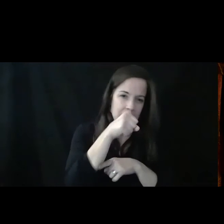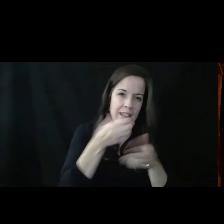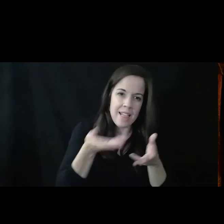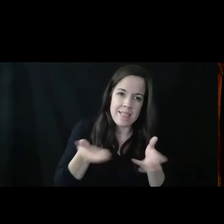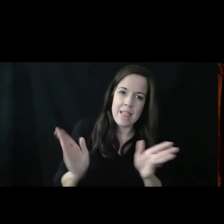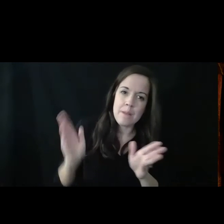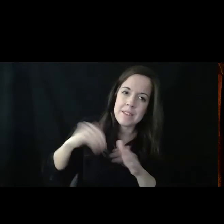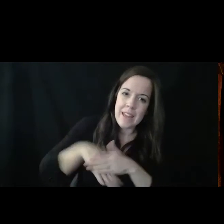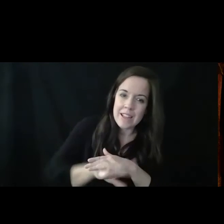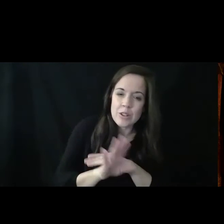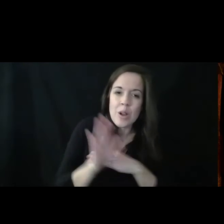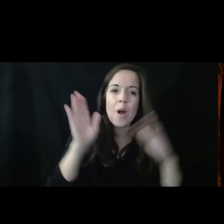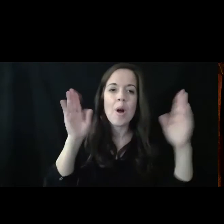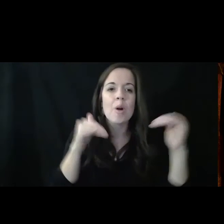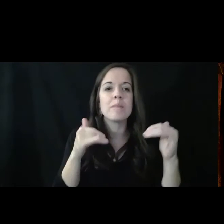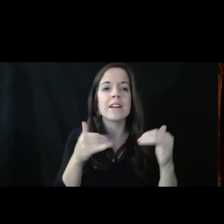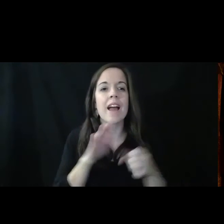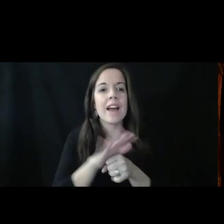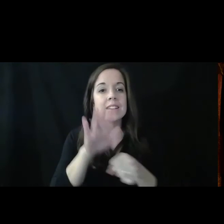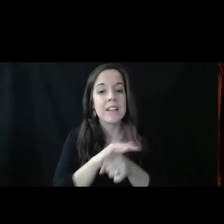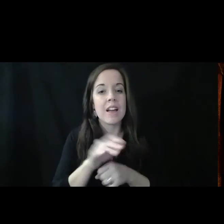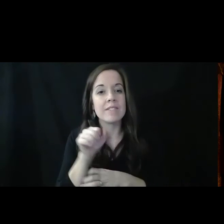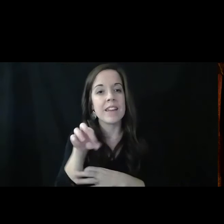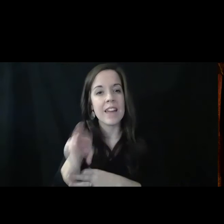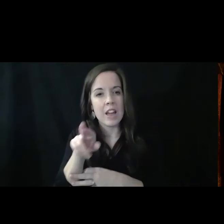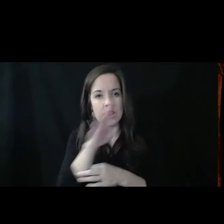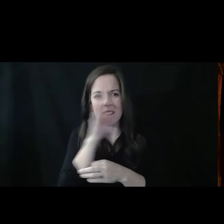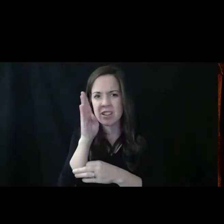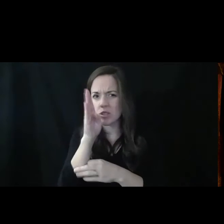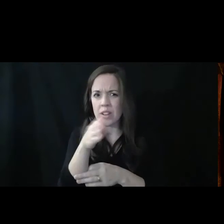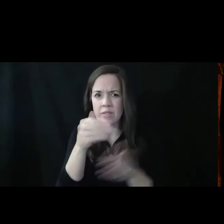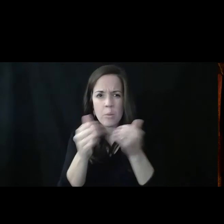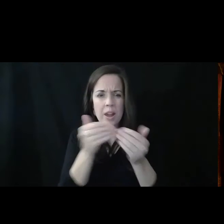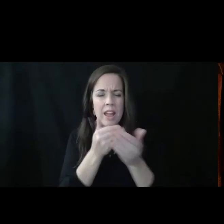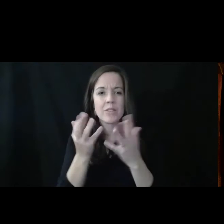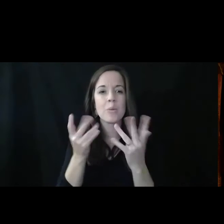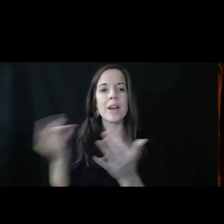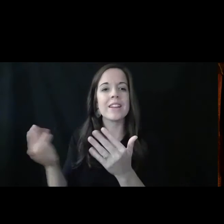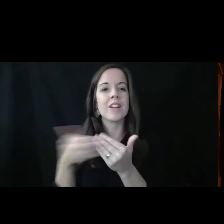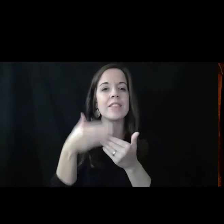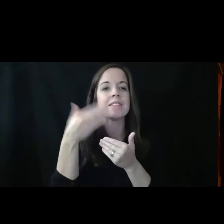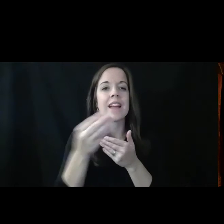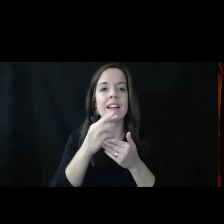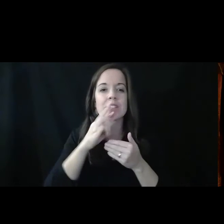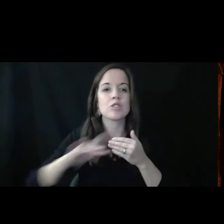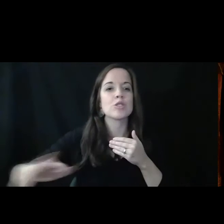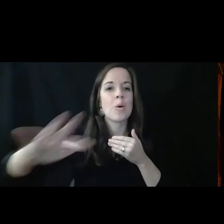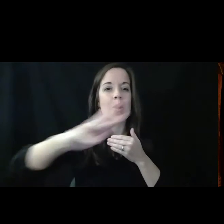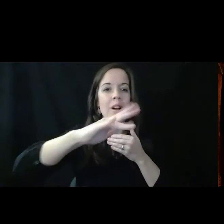hoping I had enough air, heading straight for whatever waited on the next shore, like any immigrant would.